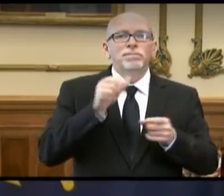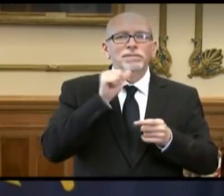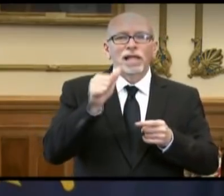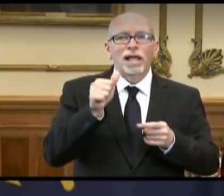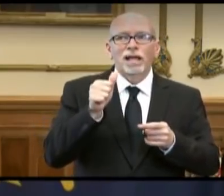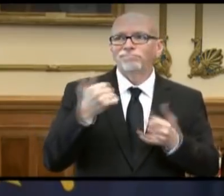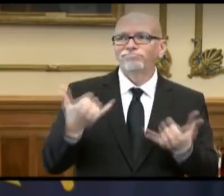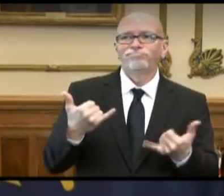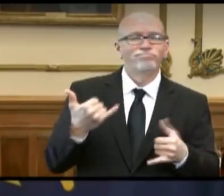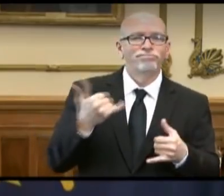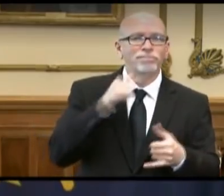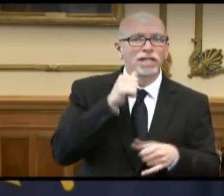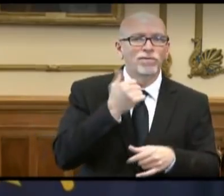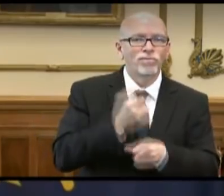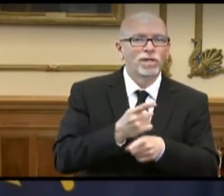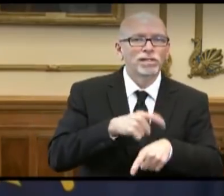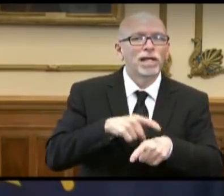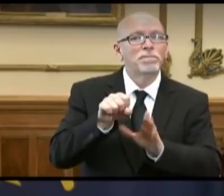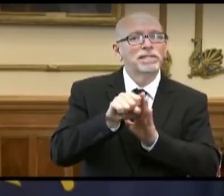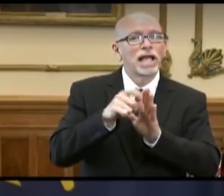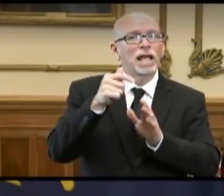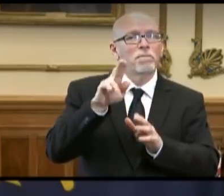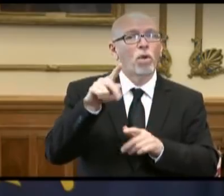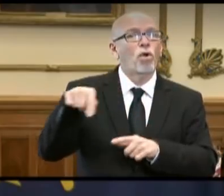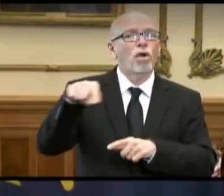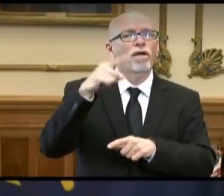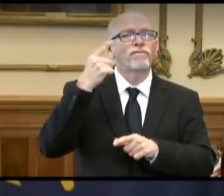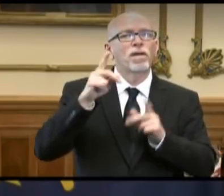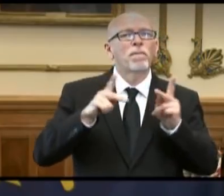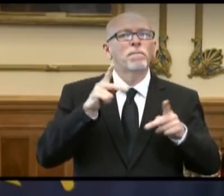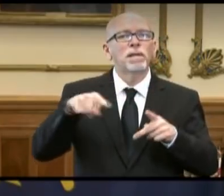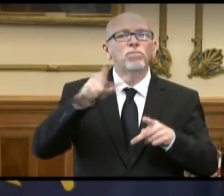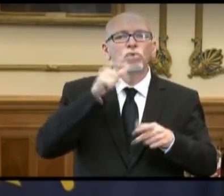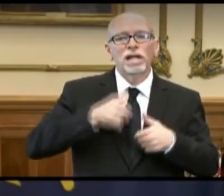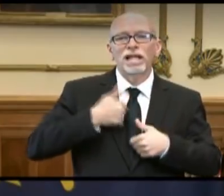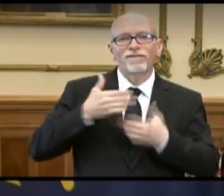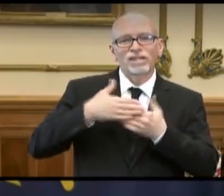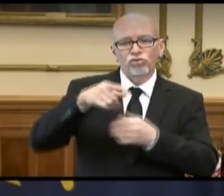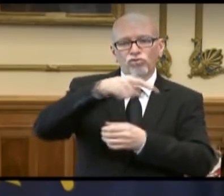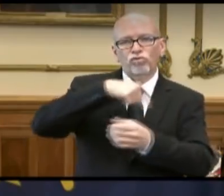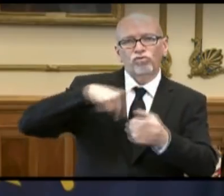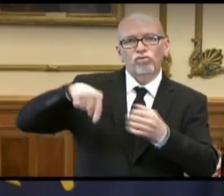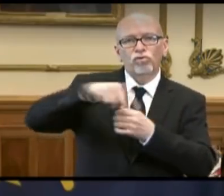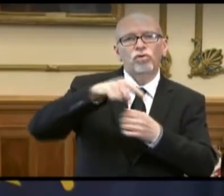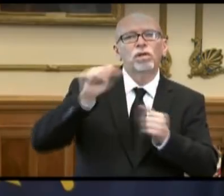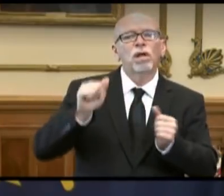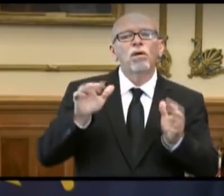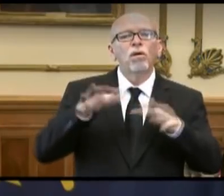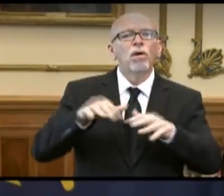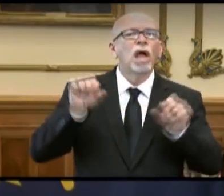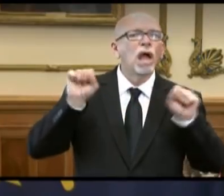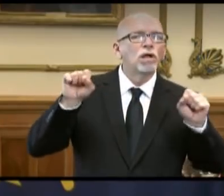ATTRACTIVE TO GO OUT TO ONE OF THE STATE PARKS. THAT'S NOT WHAT THIS IS FOR.